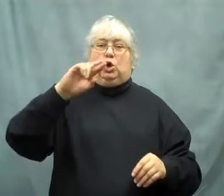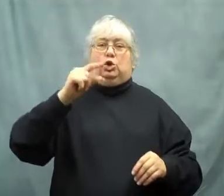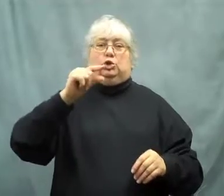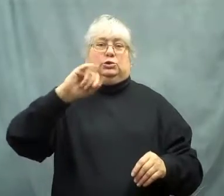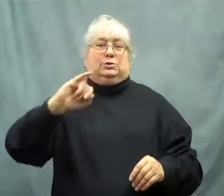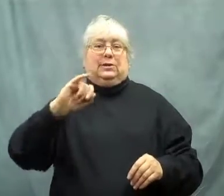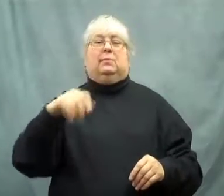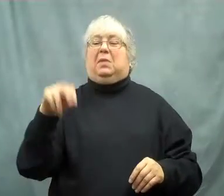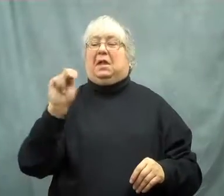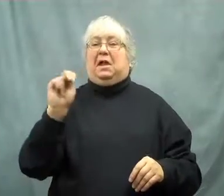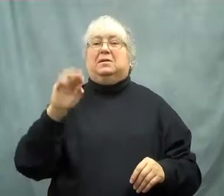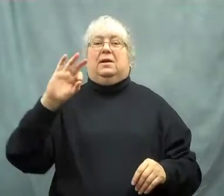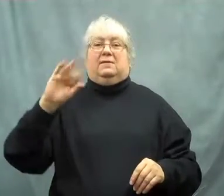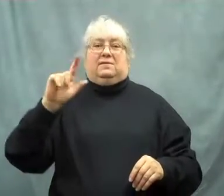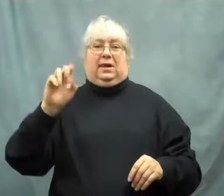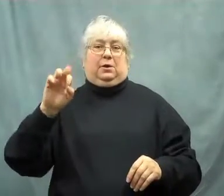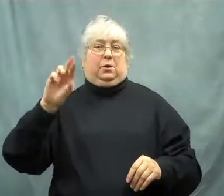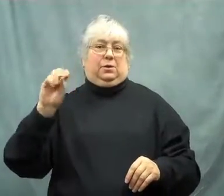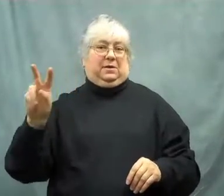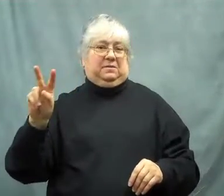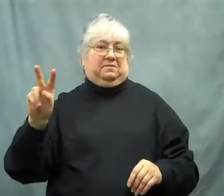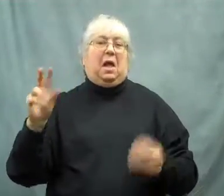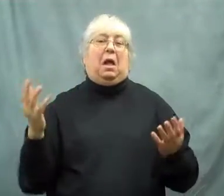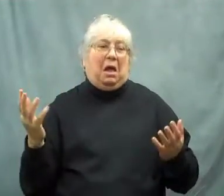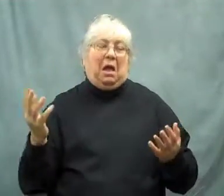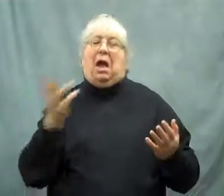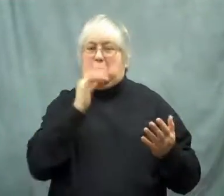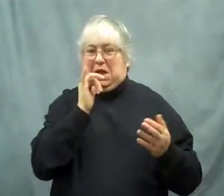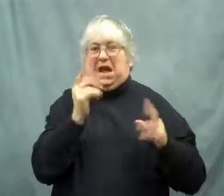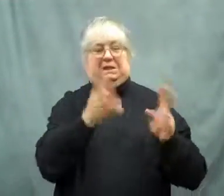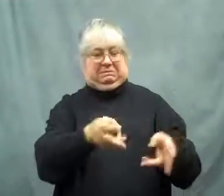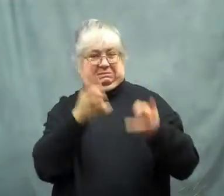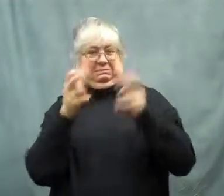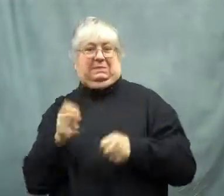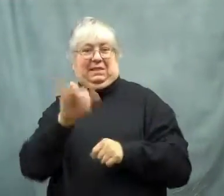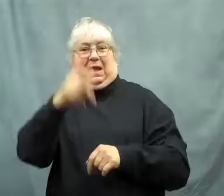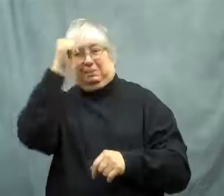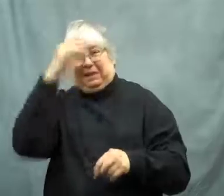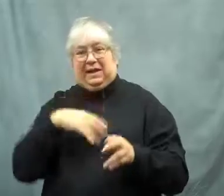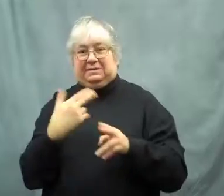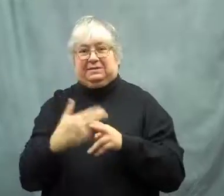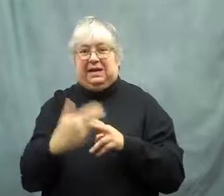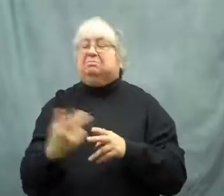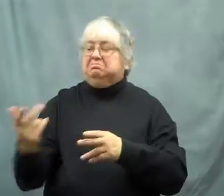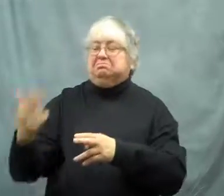Some are serious suggestions, others are frivolous.